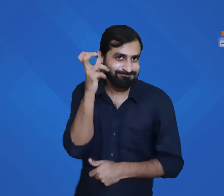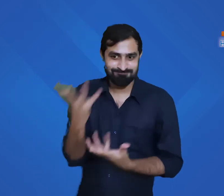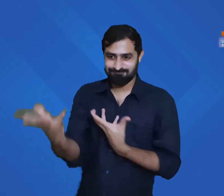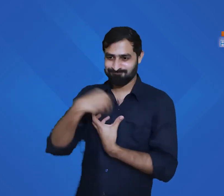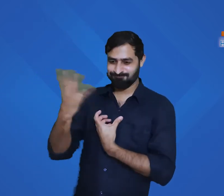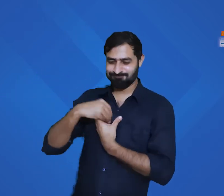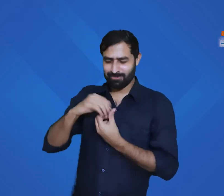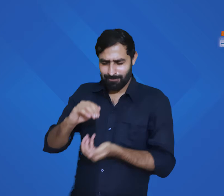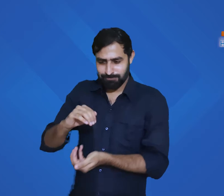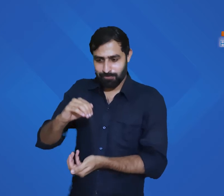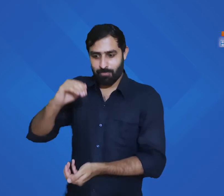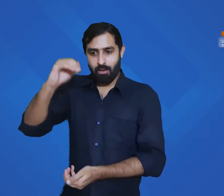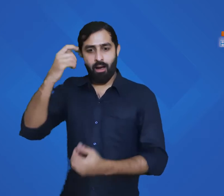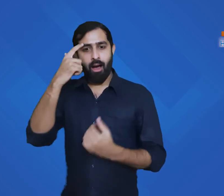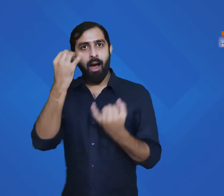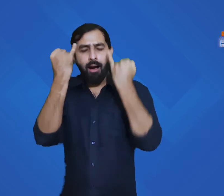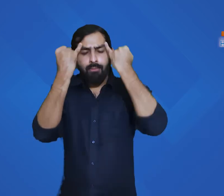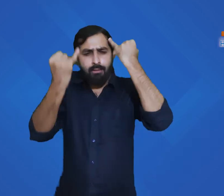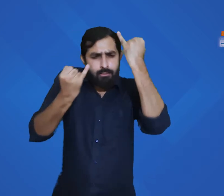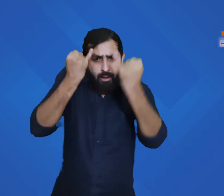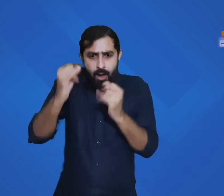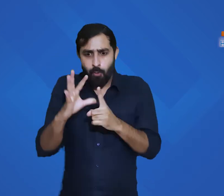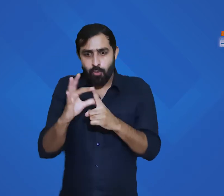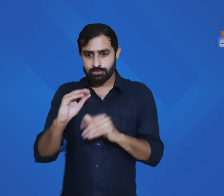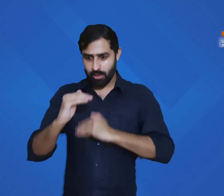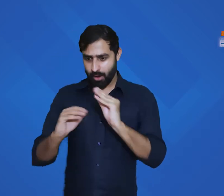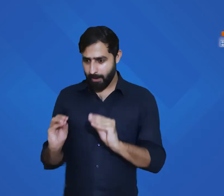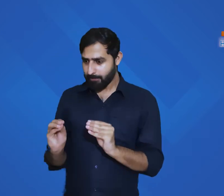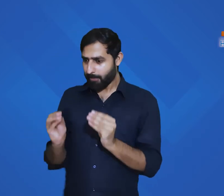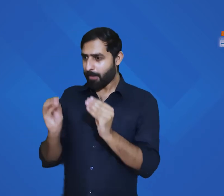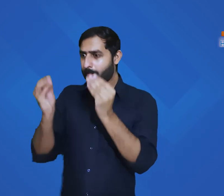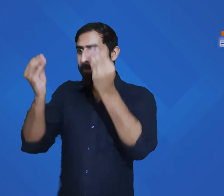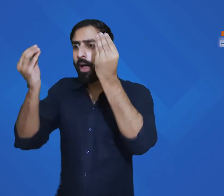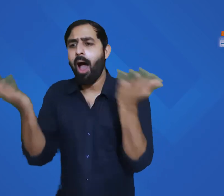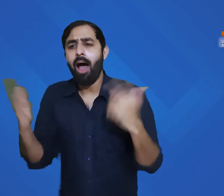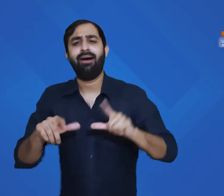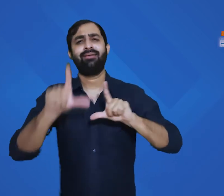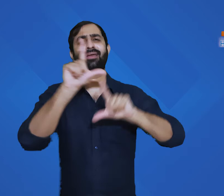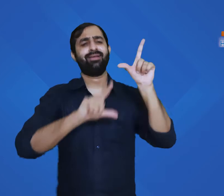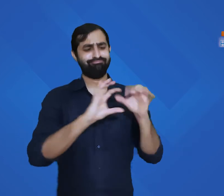by sight and sounds. This helps evolution of potential skills and capacities of a child.